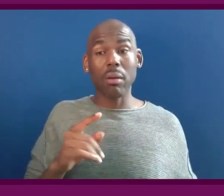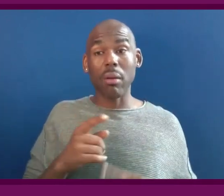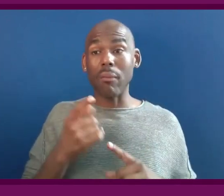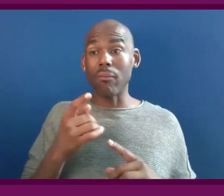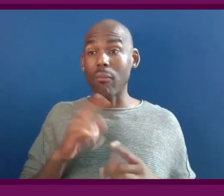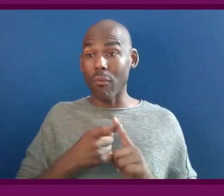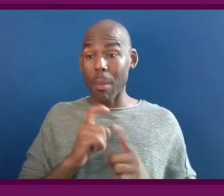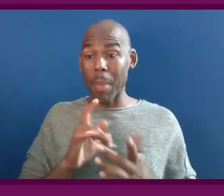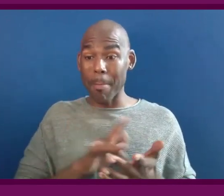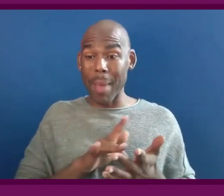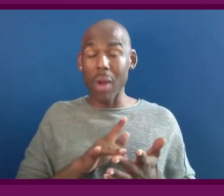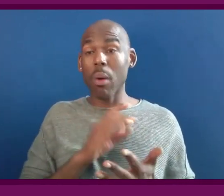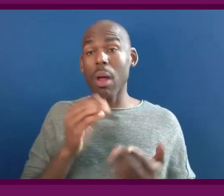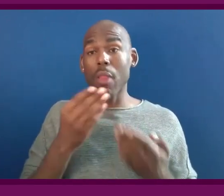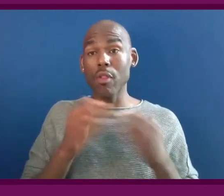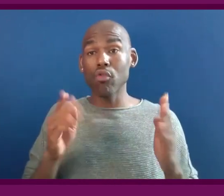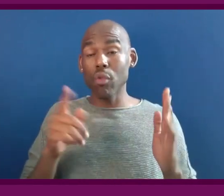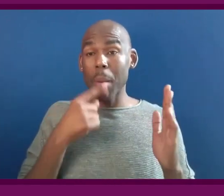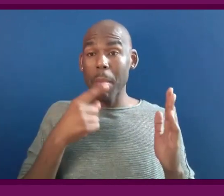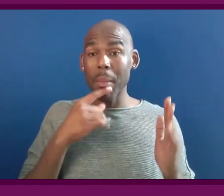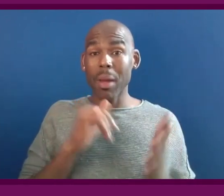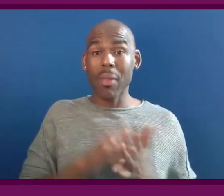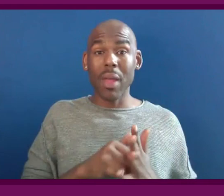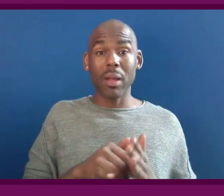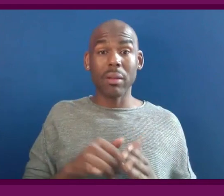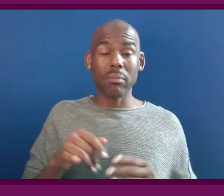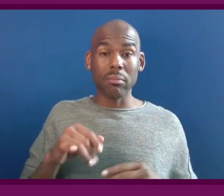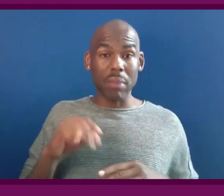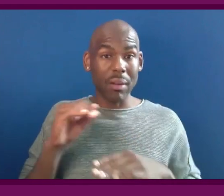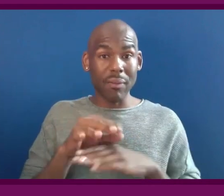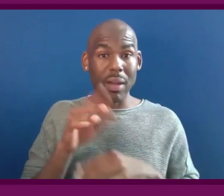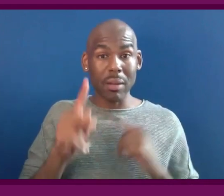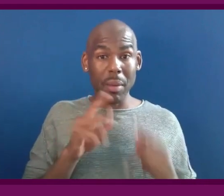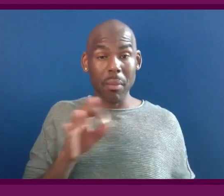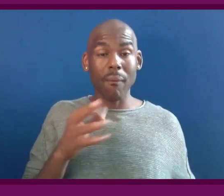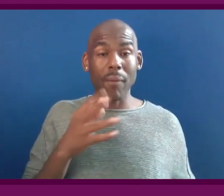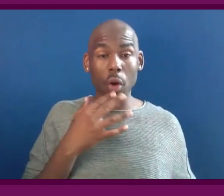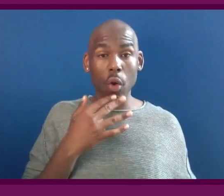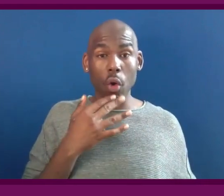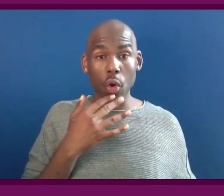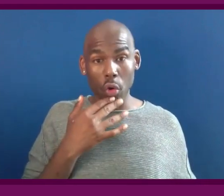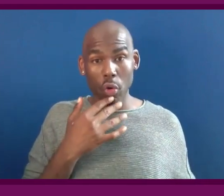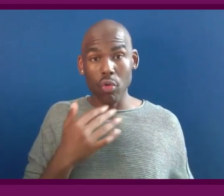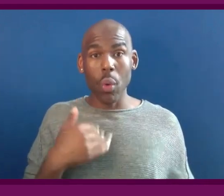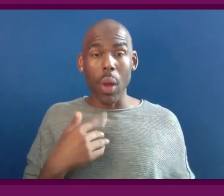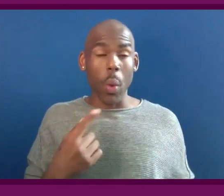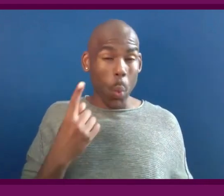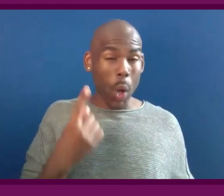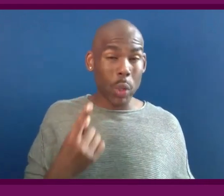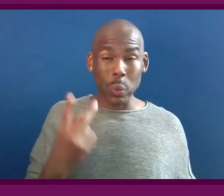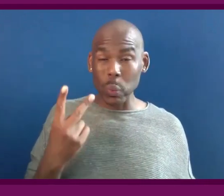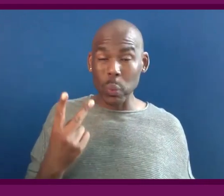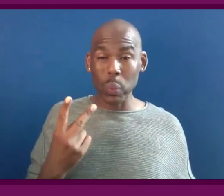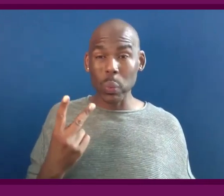the medical community that MS does not affect people of color. And you had one or two.